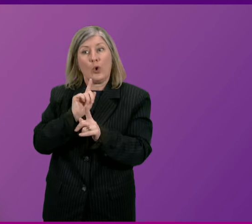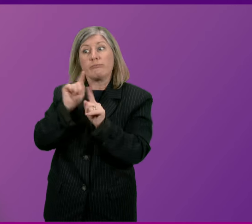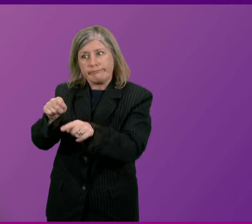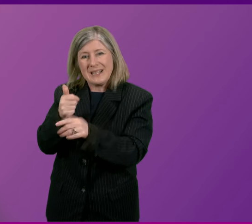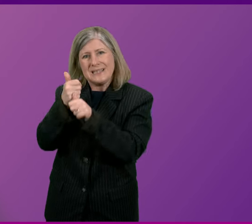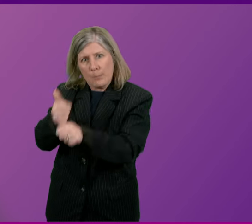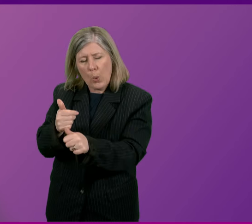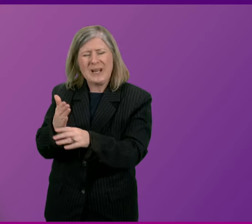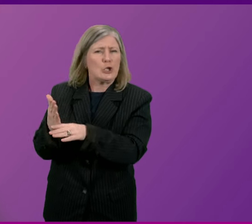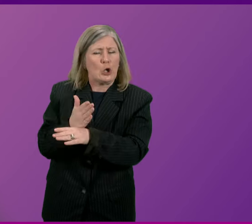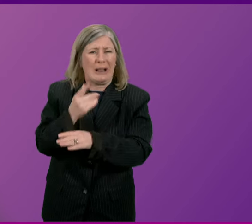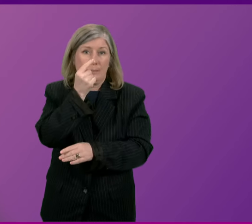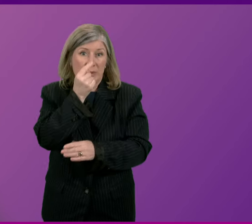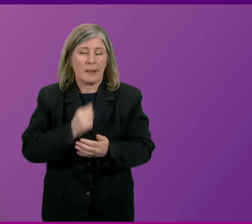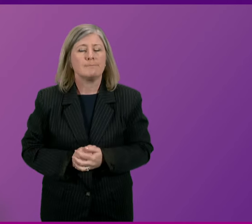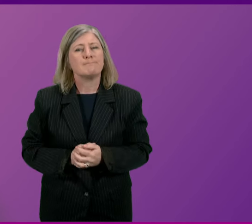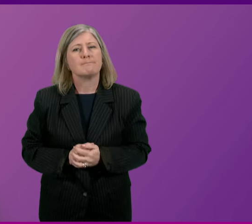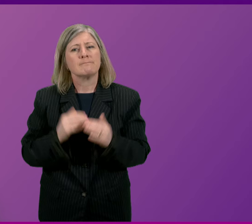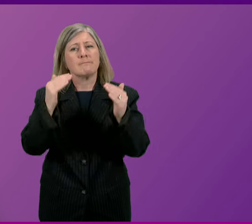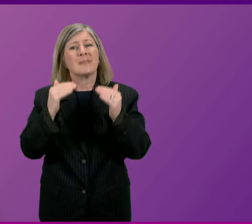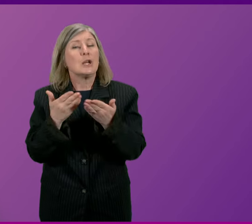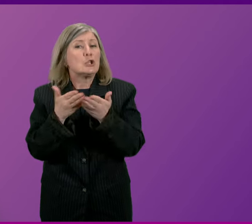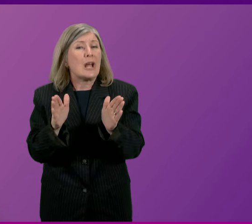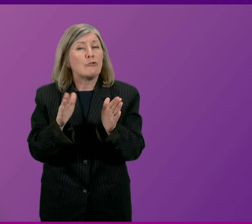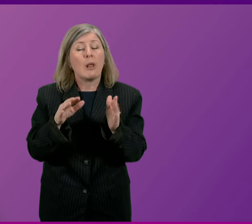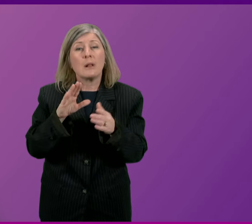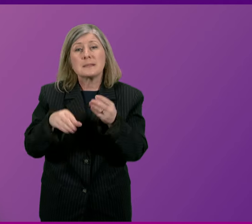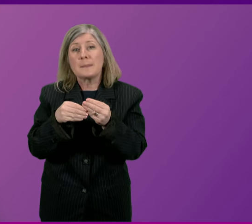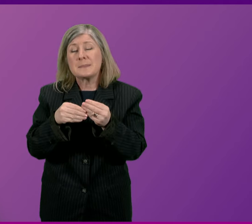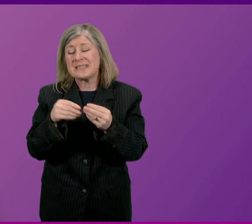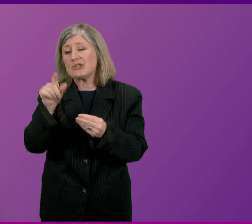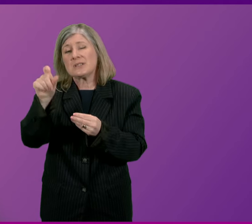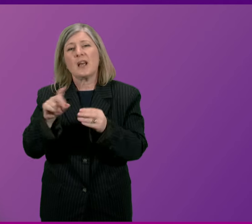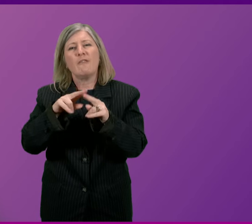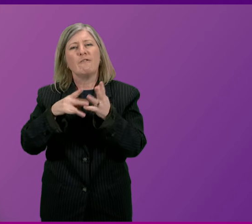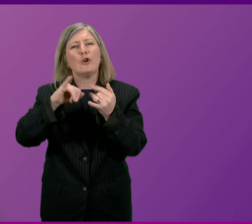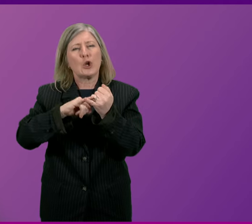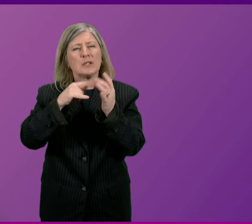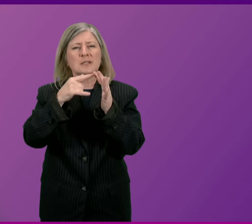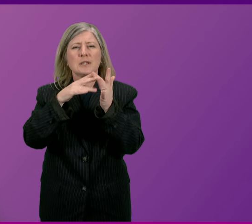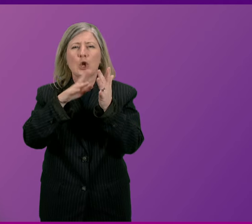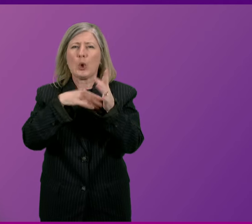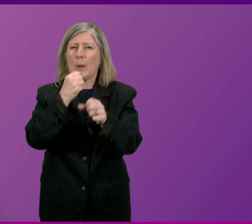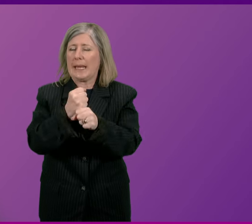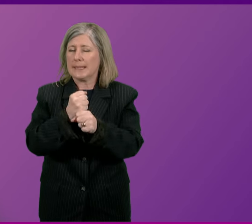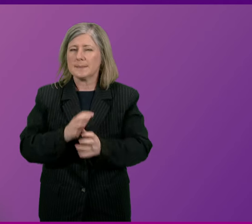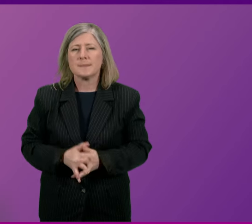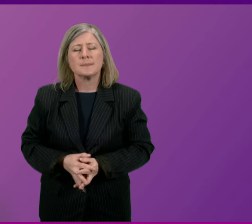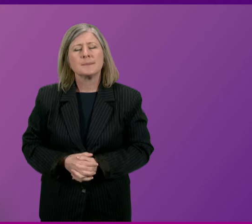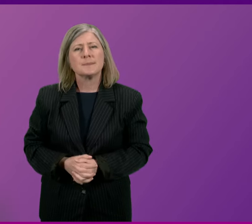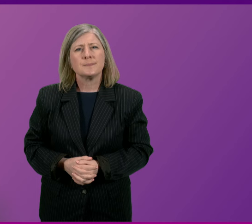We move to constituency and general supplementary questions.